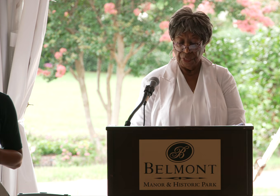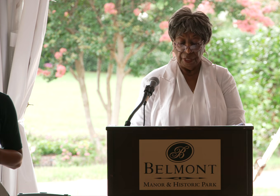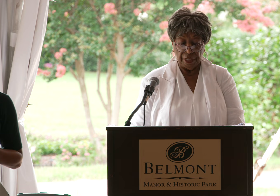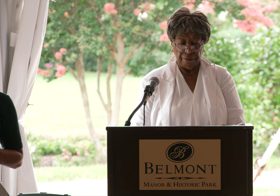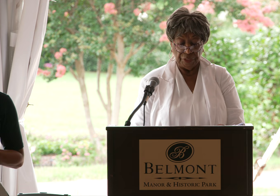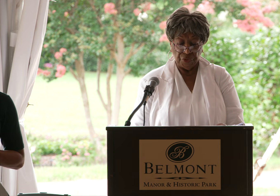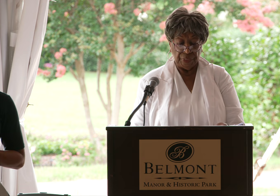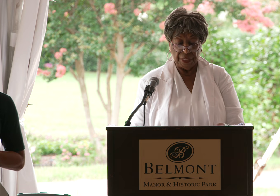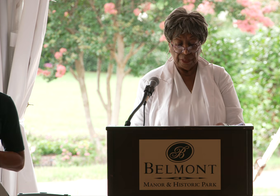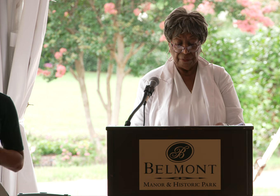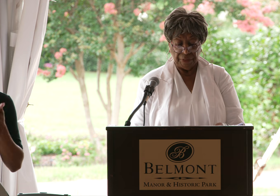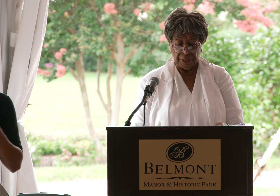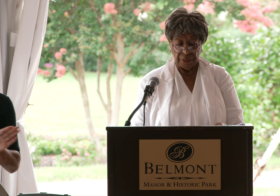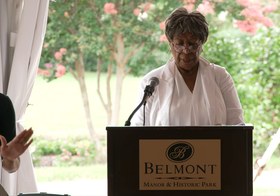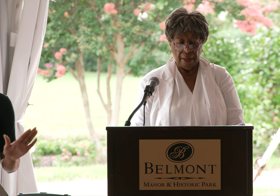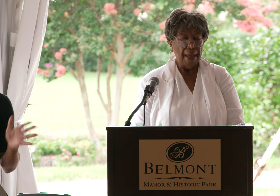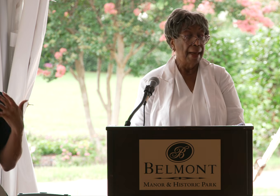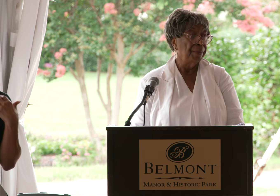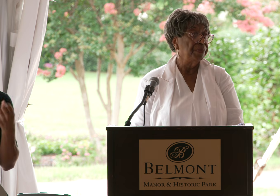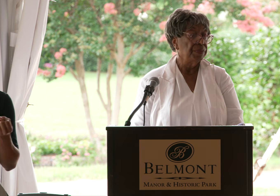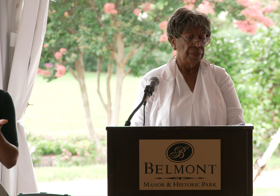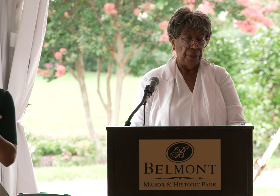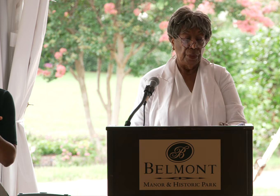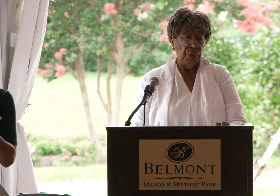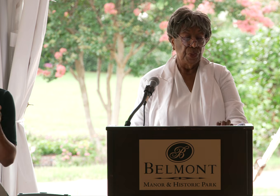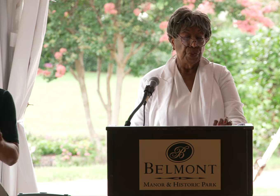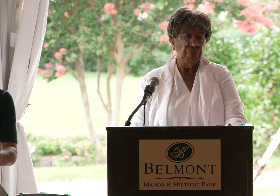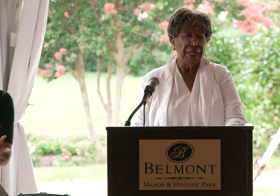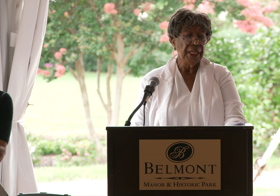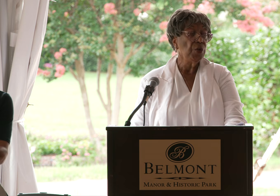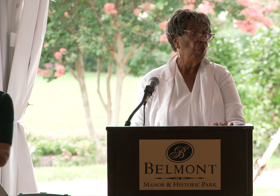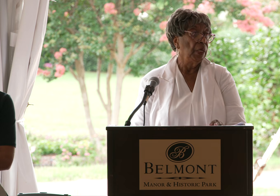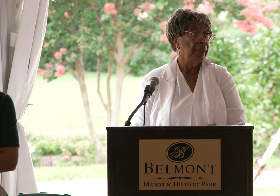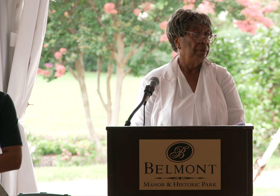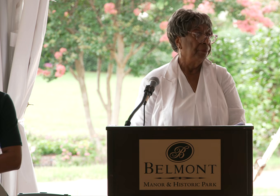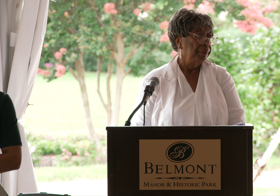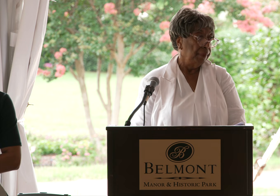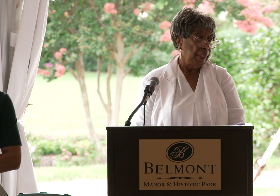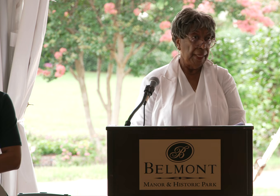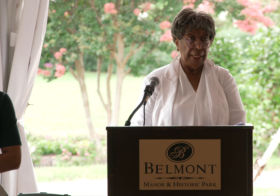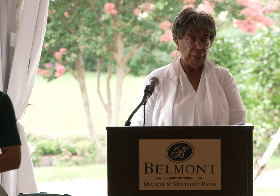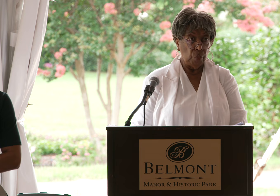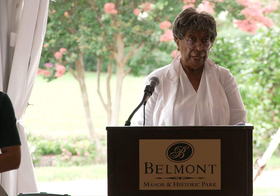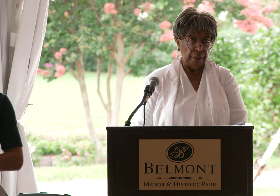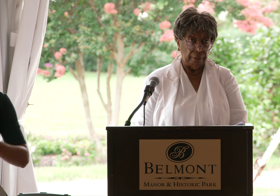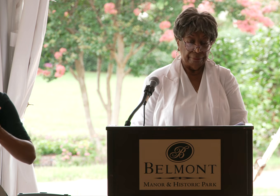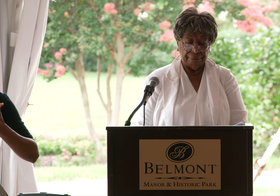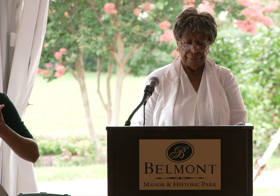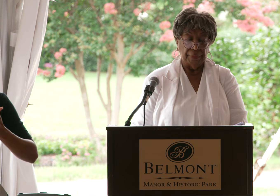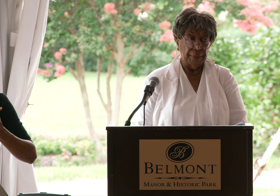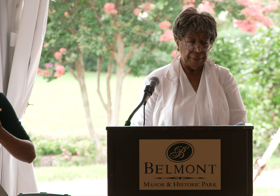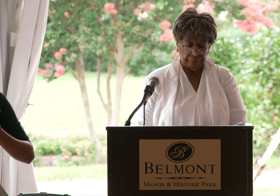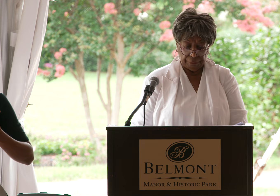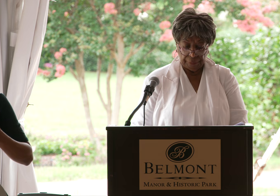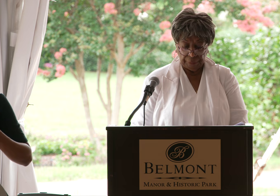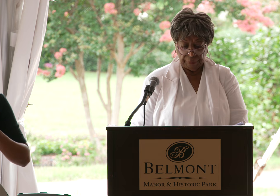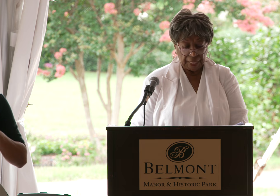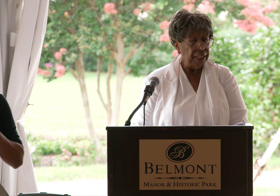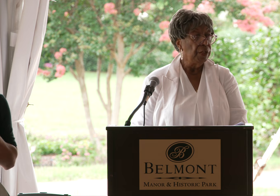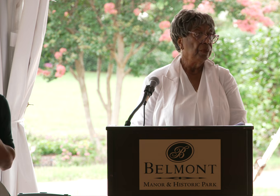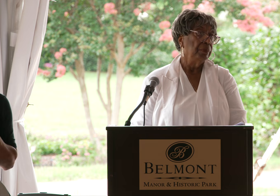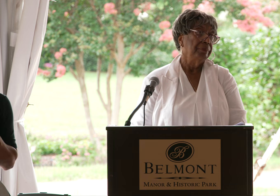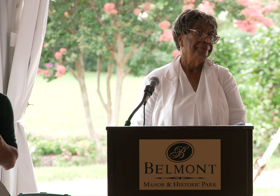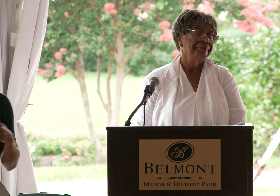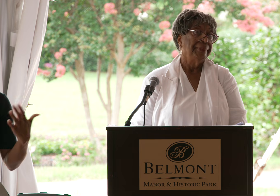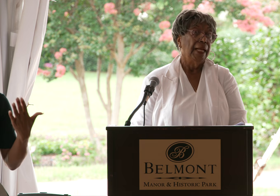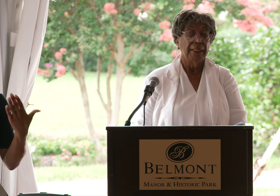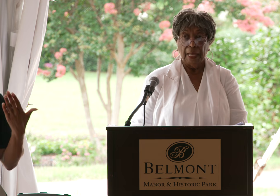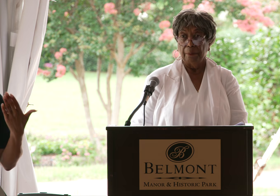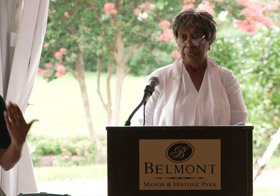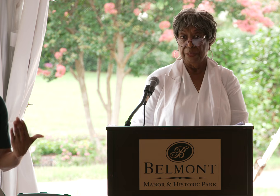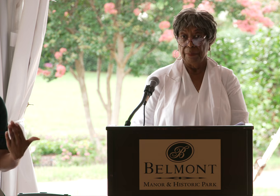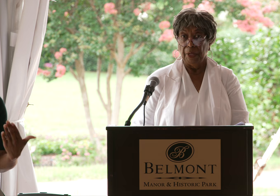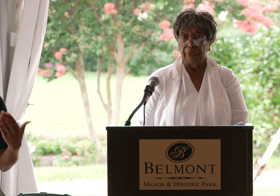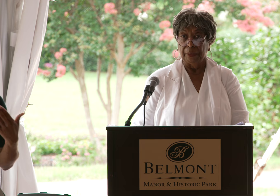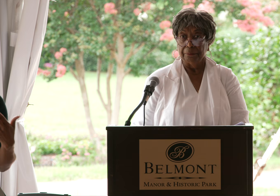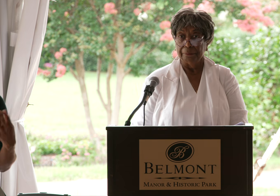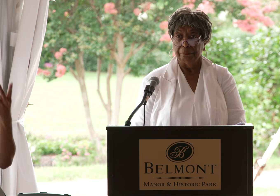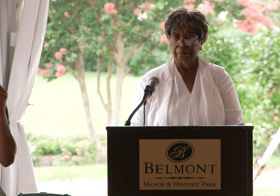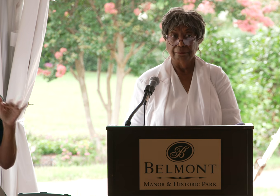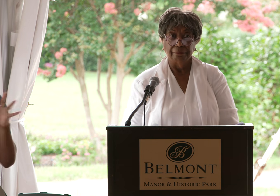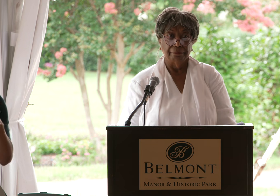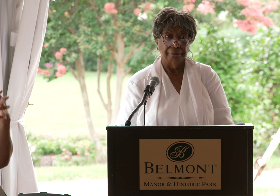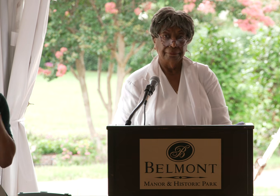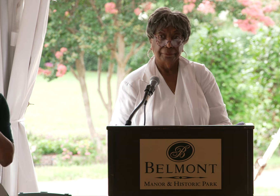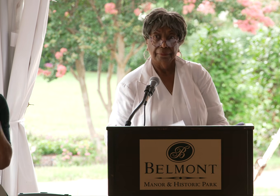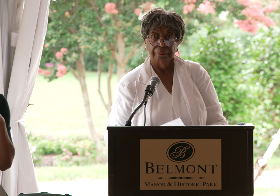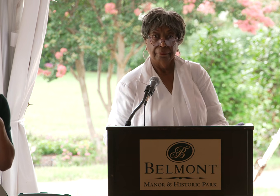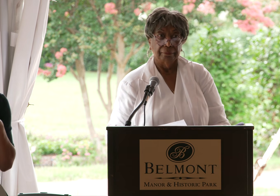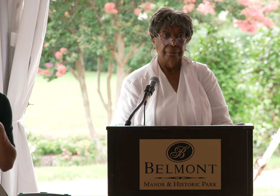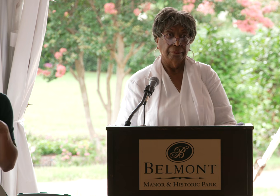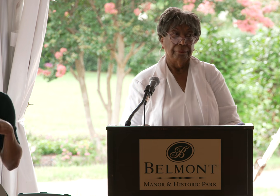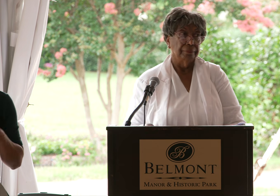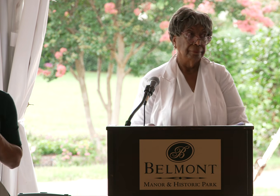Study of Untreated Syphilis happens to anyone, anywhere. Thank you, and God bless America.